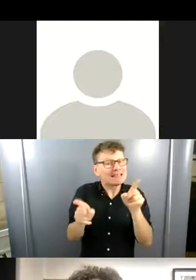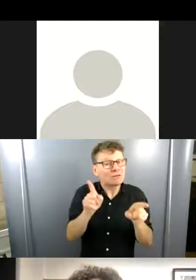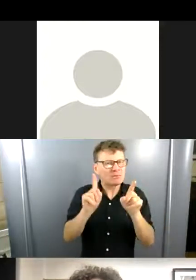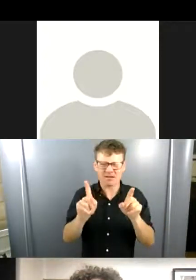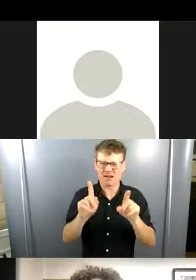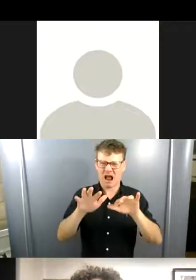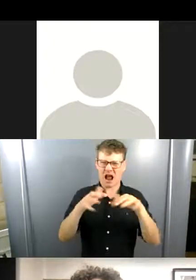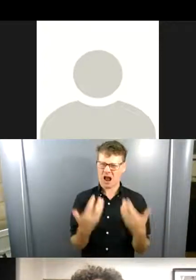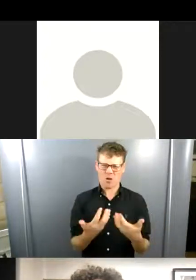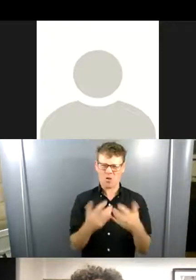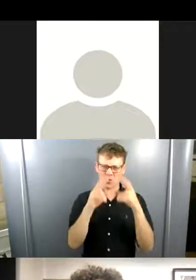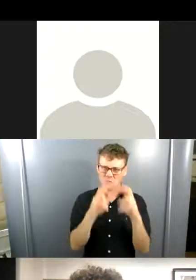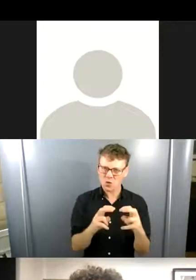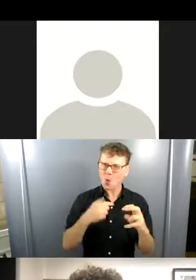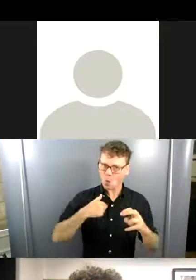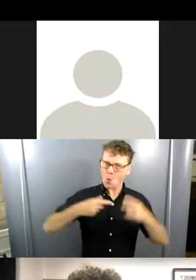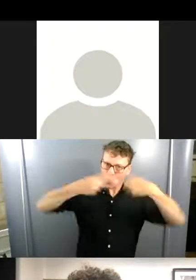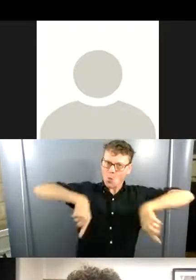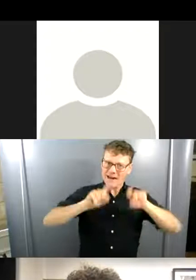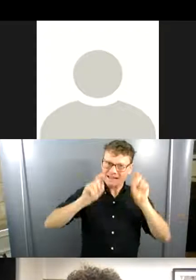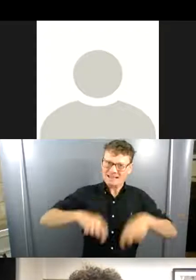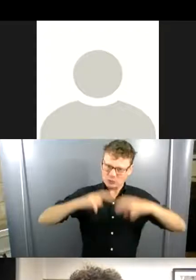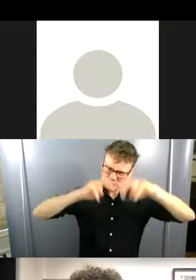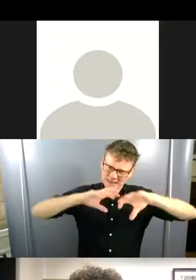so I think we need to understand that to understand how language change is happening